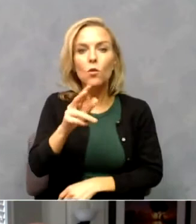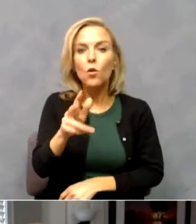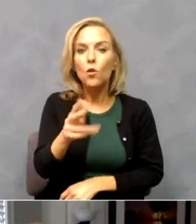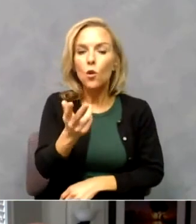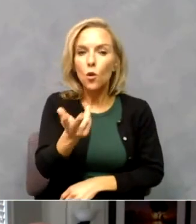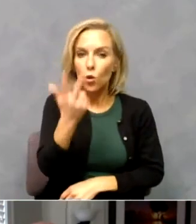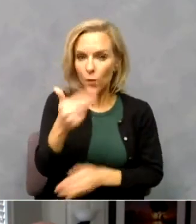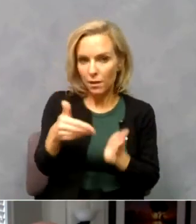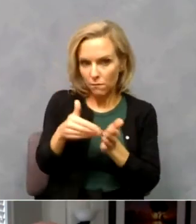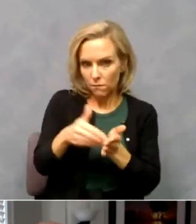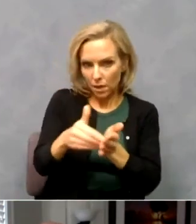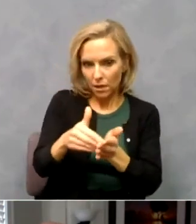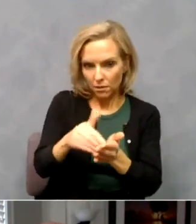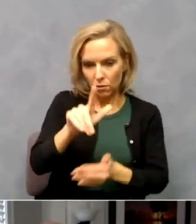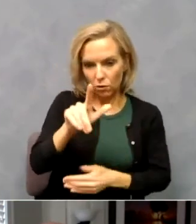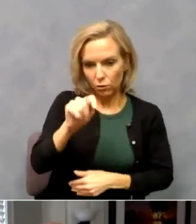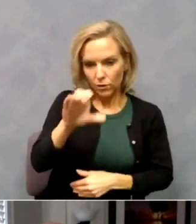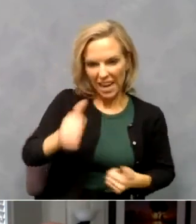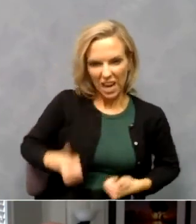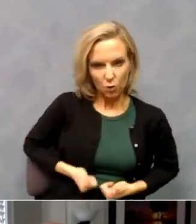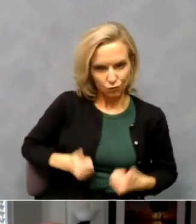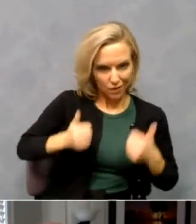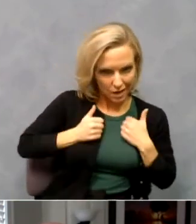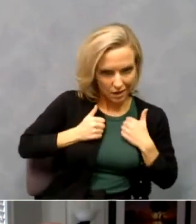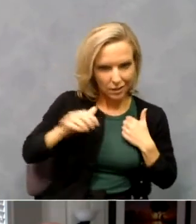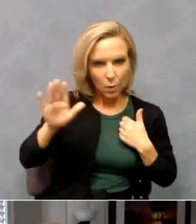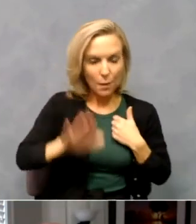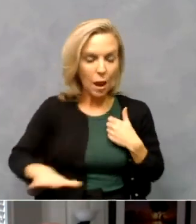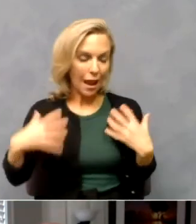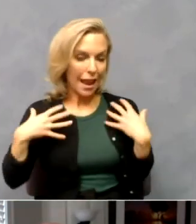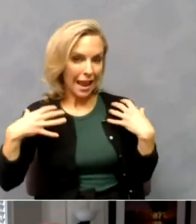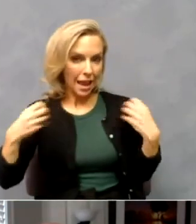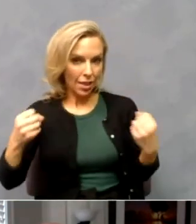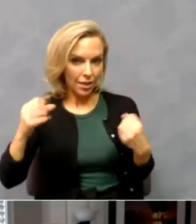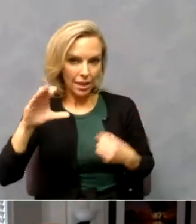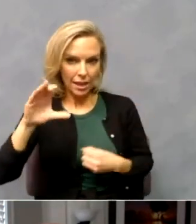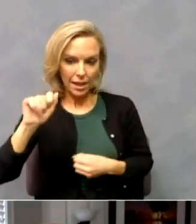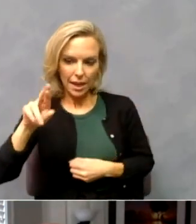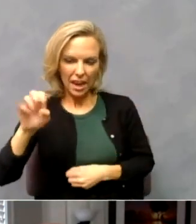think it's about 21 million health care personnel. That's phase one A. So